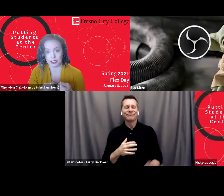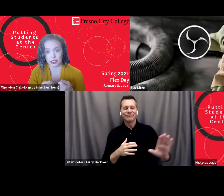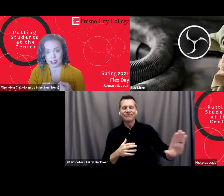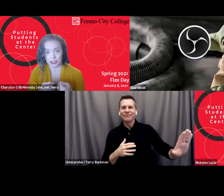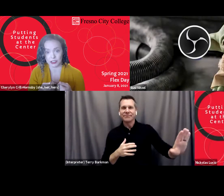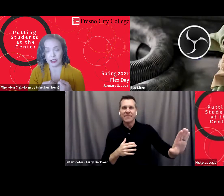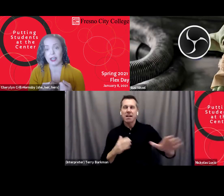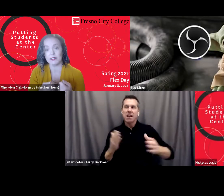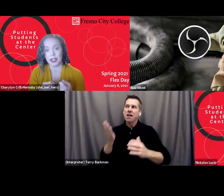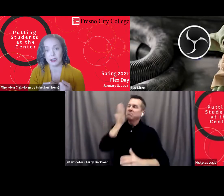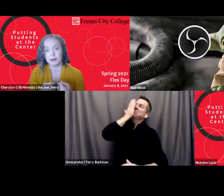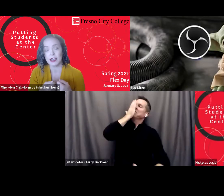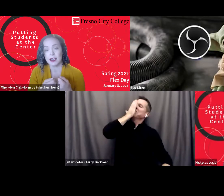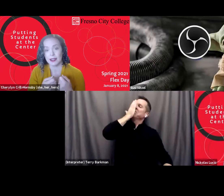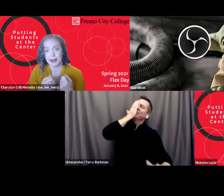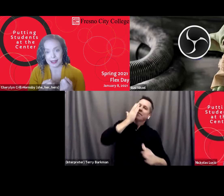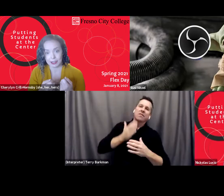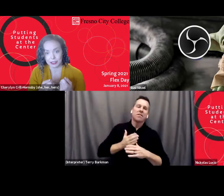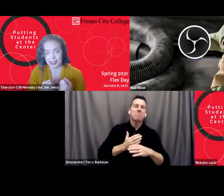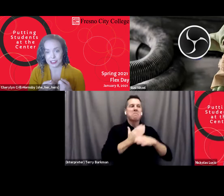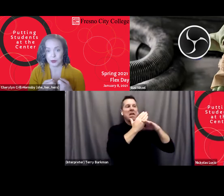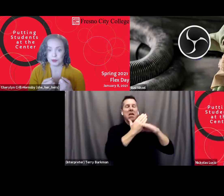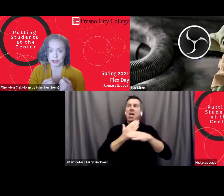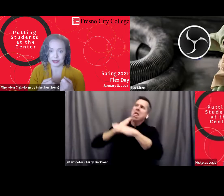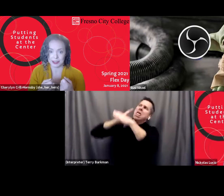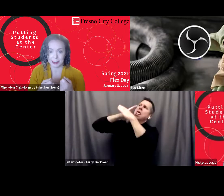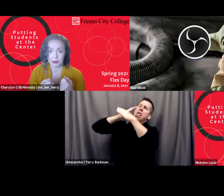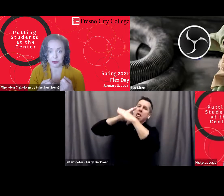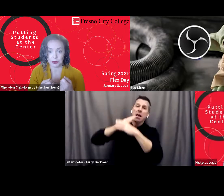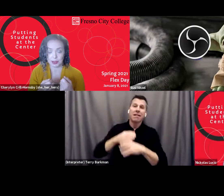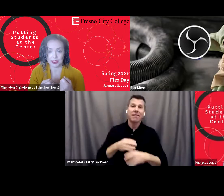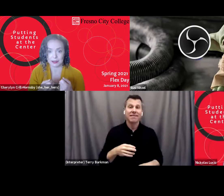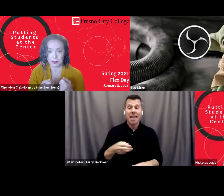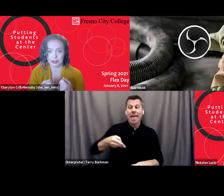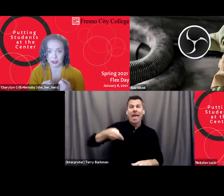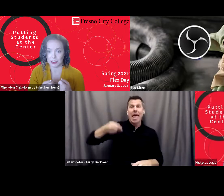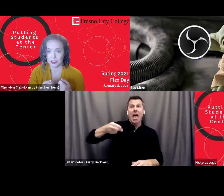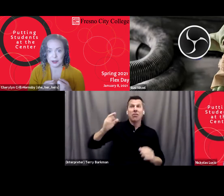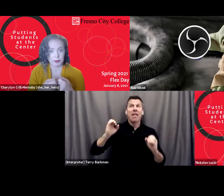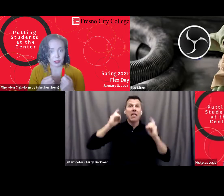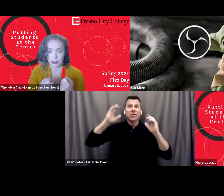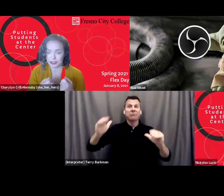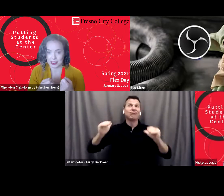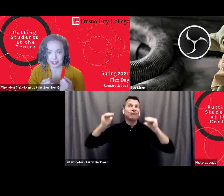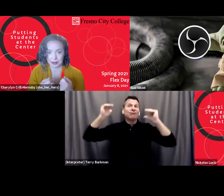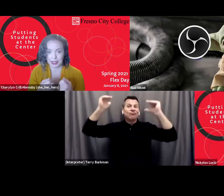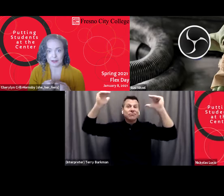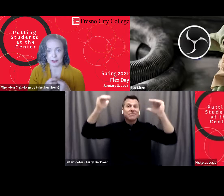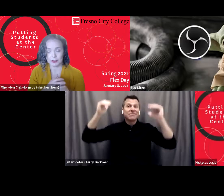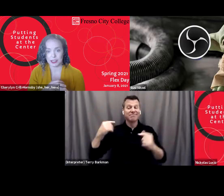education, a lot of times, in higher education, we've really designed and built things based on long standing behaviors and